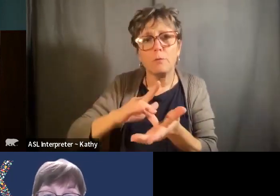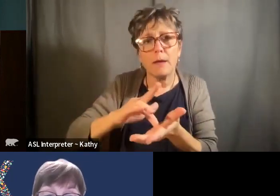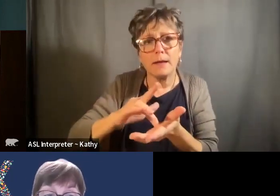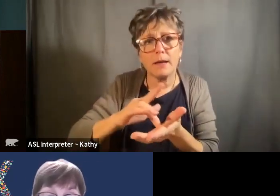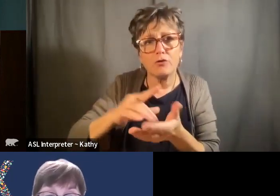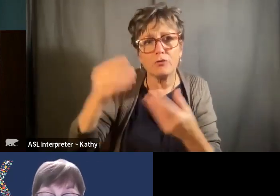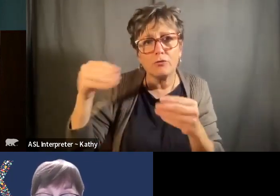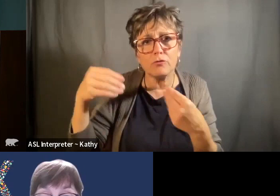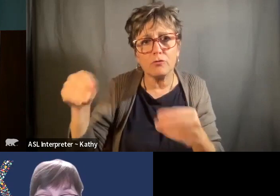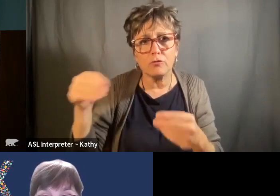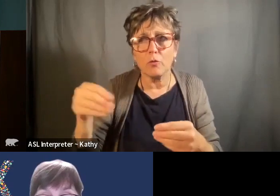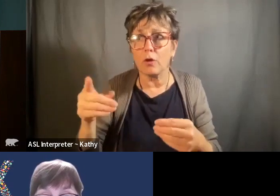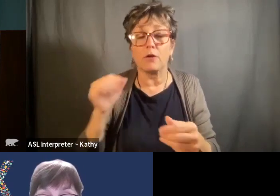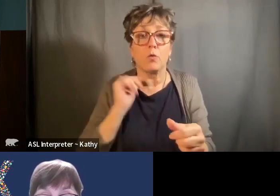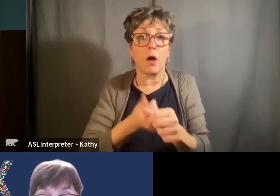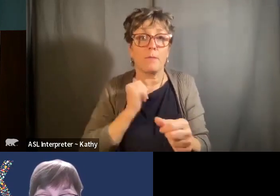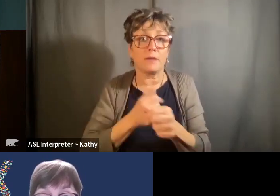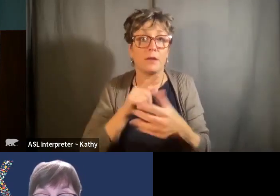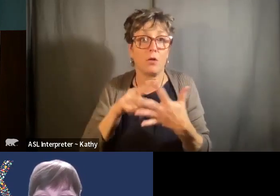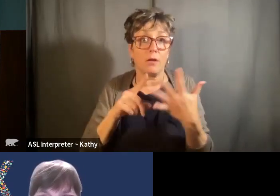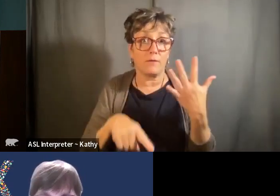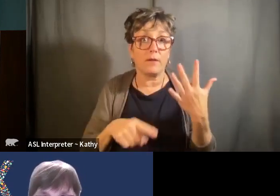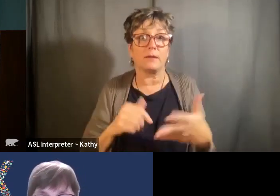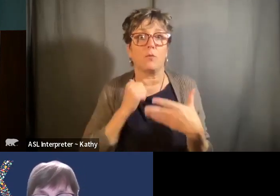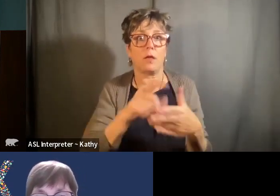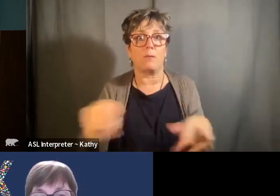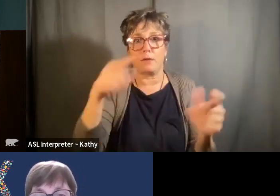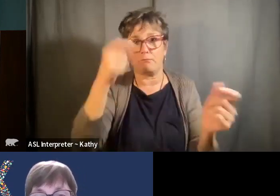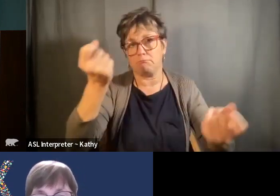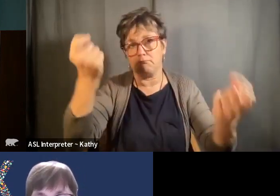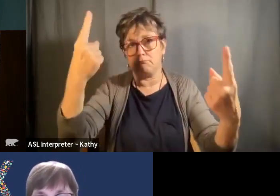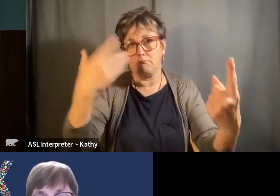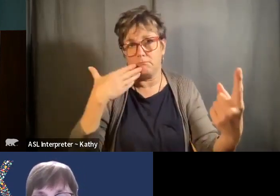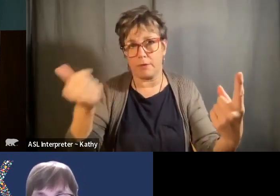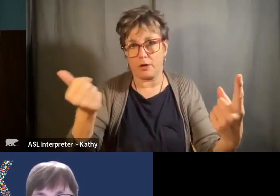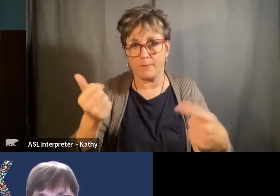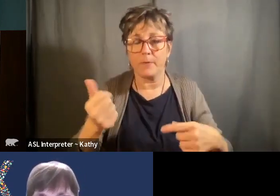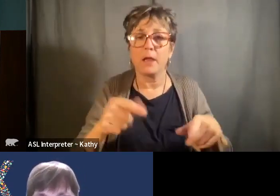because this is really going to be what informs the future of um Usher treatments and advocacy.